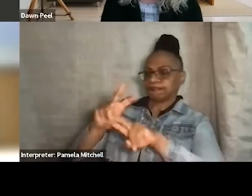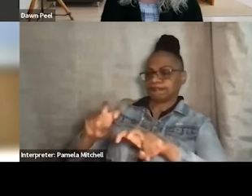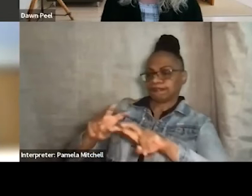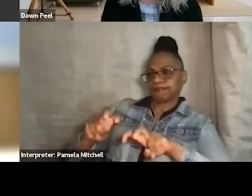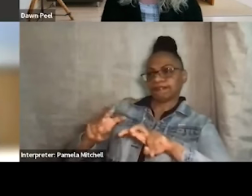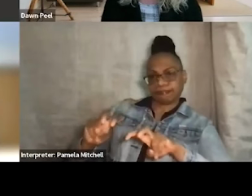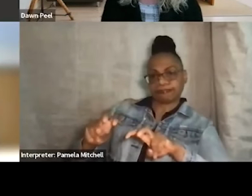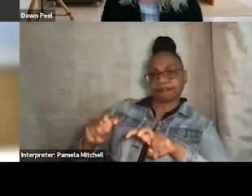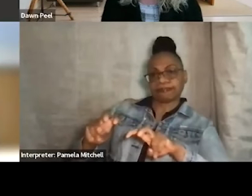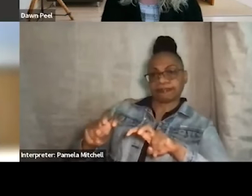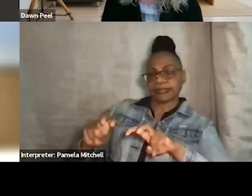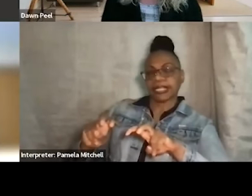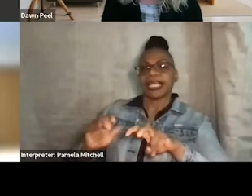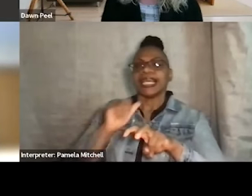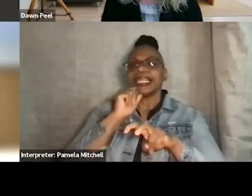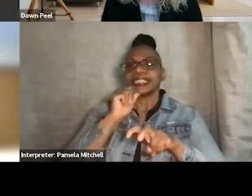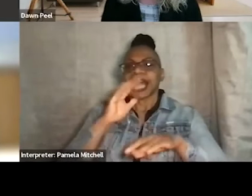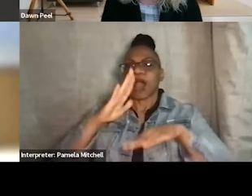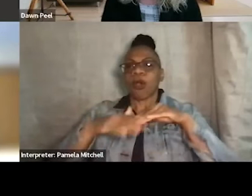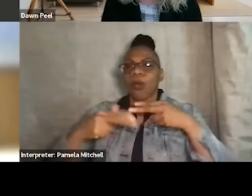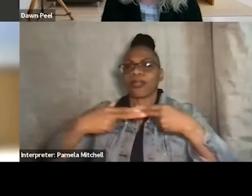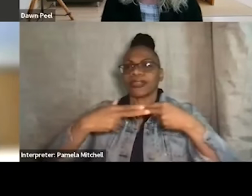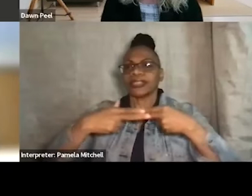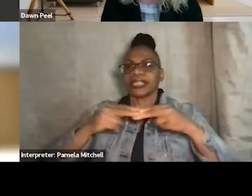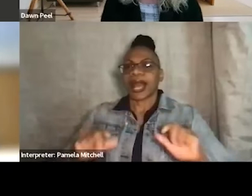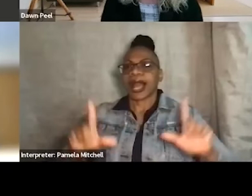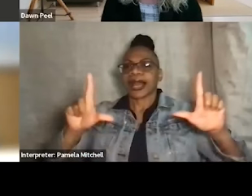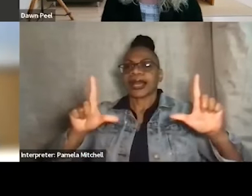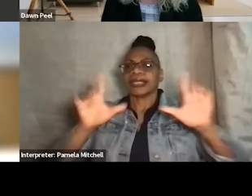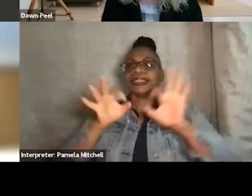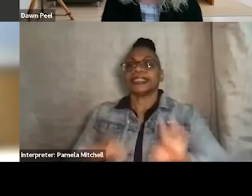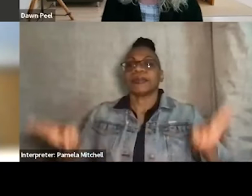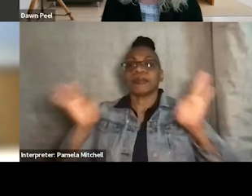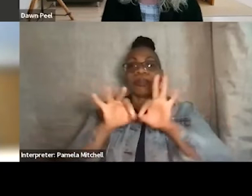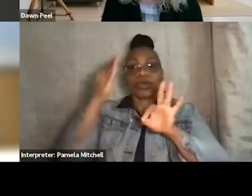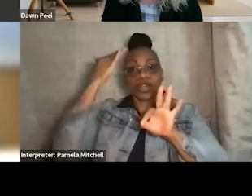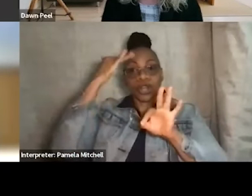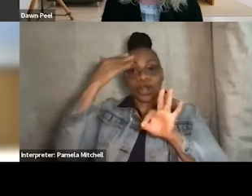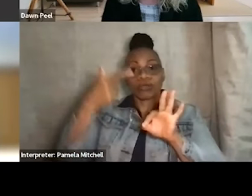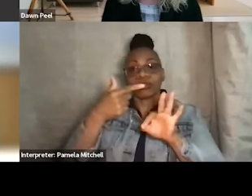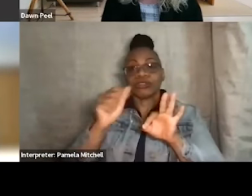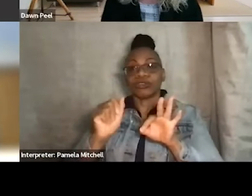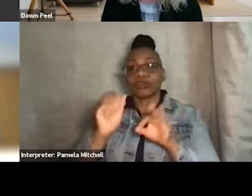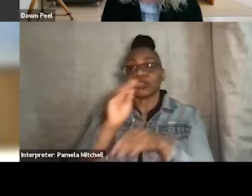This is not on the slide, but I think it's important to know that in Georgia, the percentage of active rescues